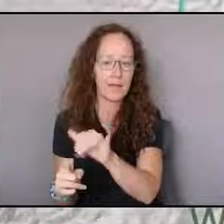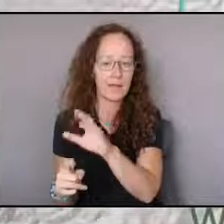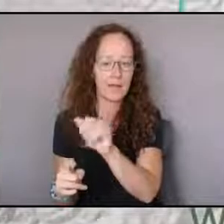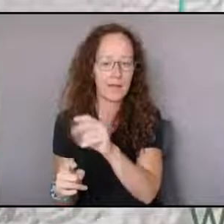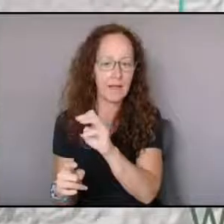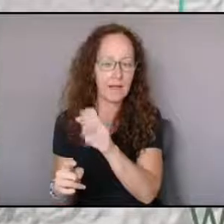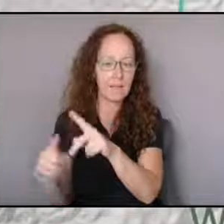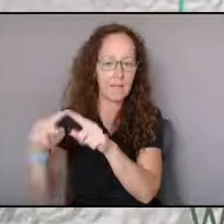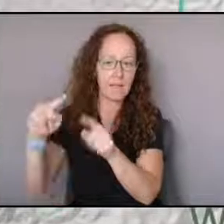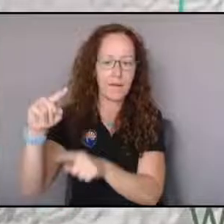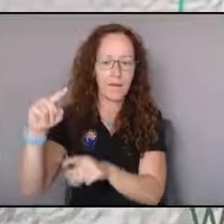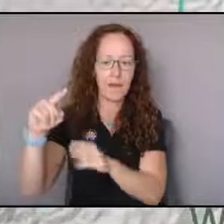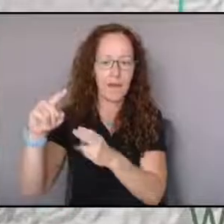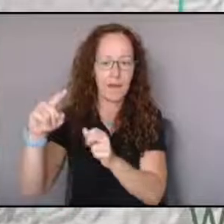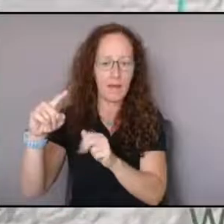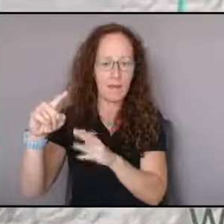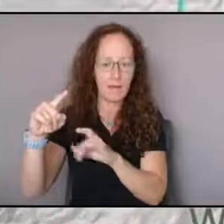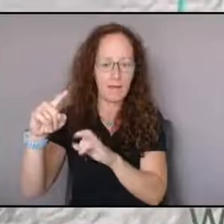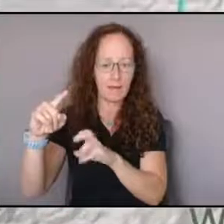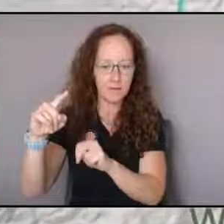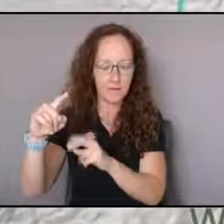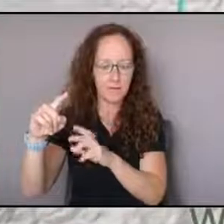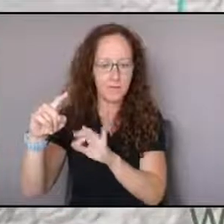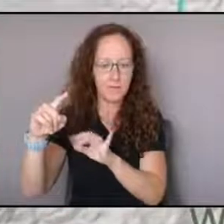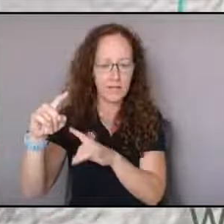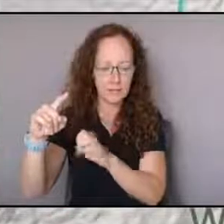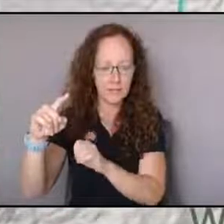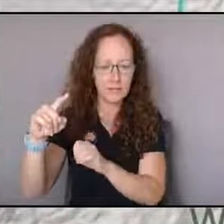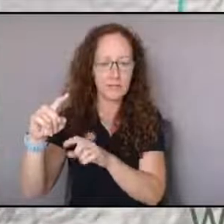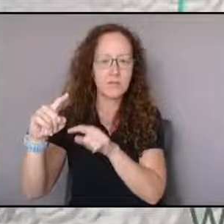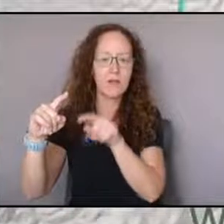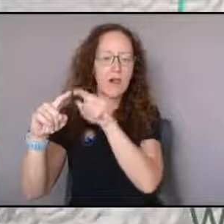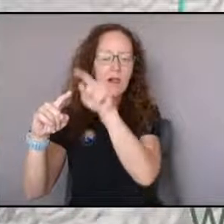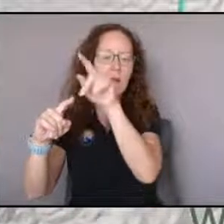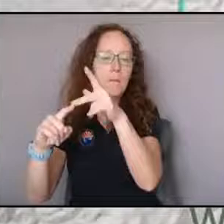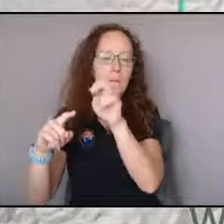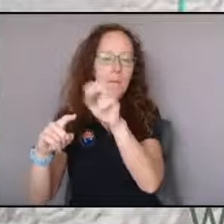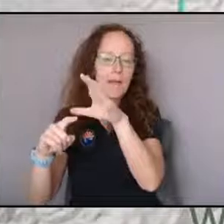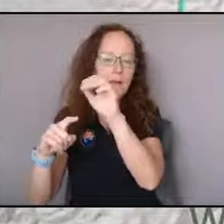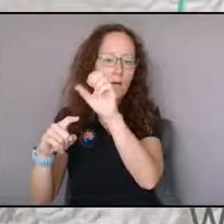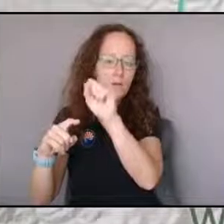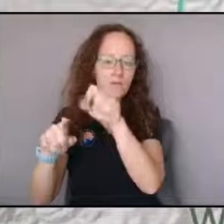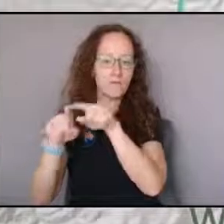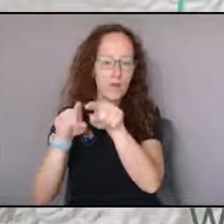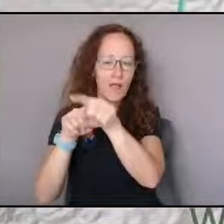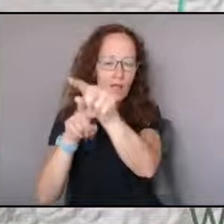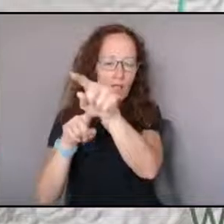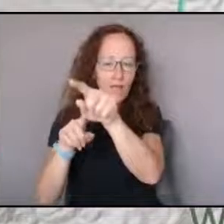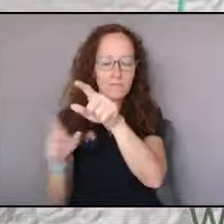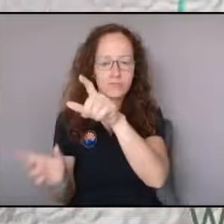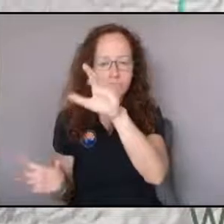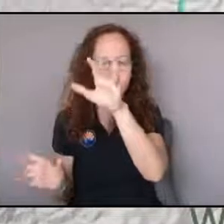UP HAMILTON RIDGE TO BATES CAMP AND PECOS RIVER TRAIL TO THE DIVIDE.